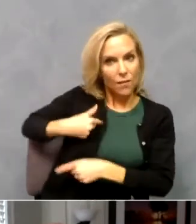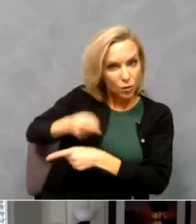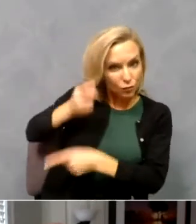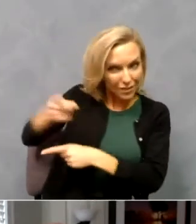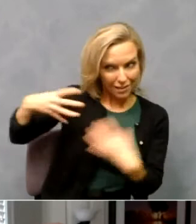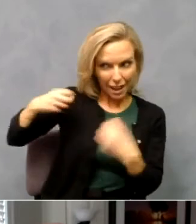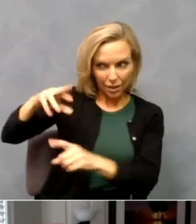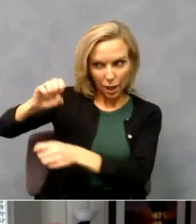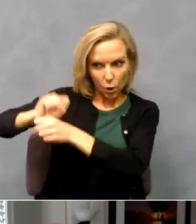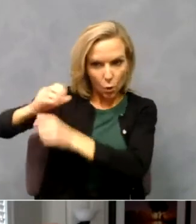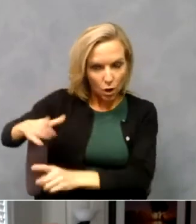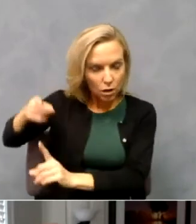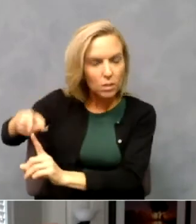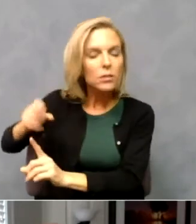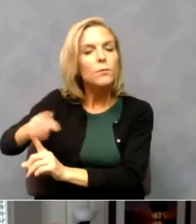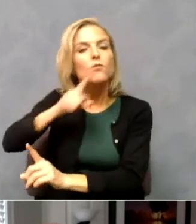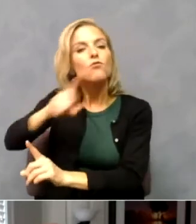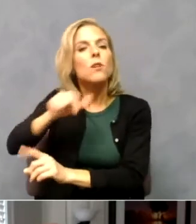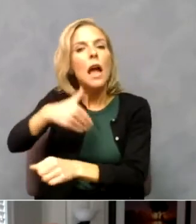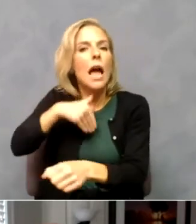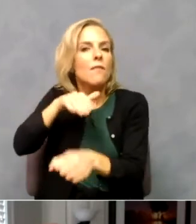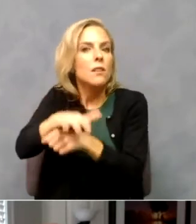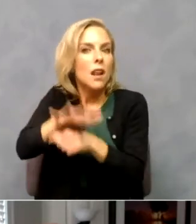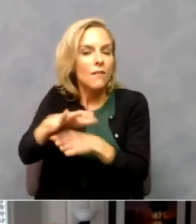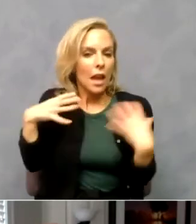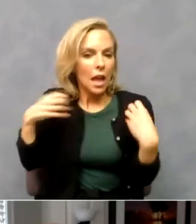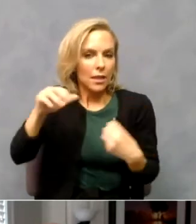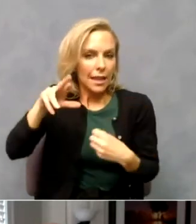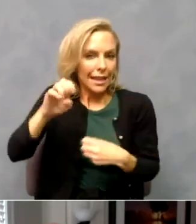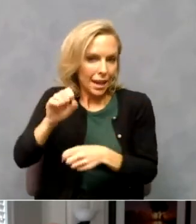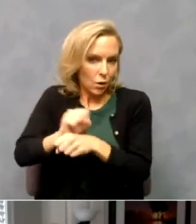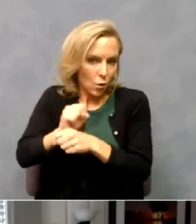having enough health care professionals to provide the care we need when the